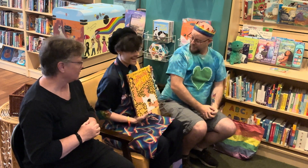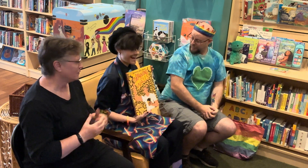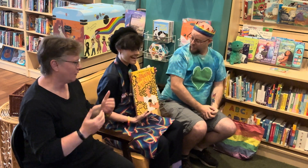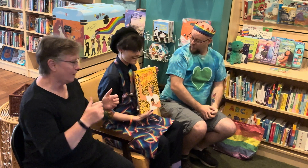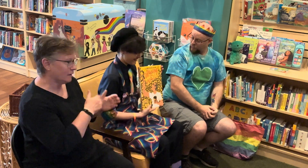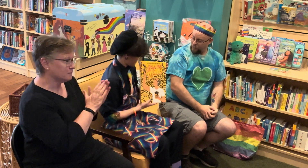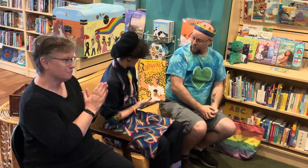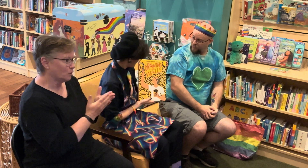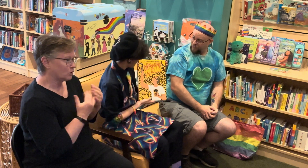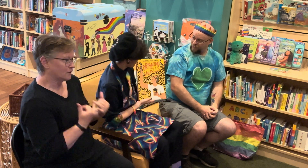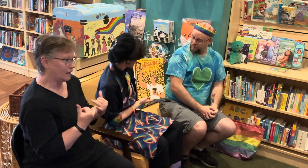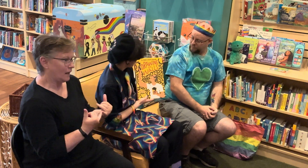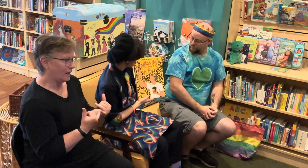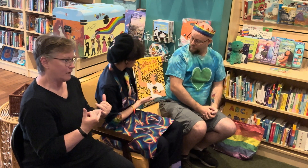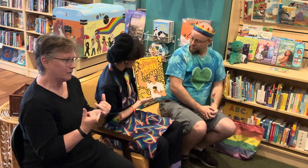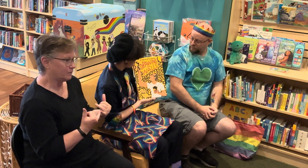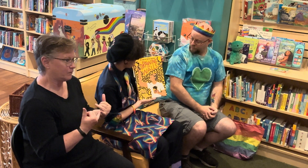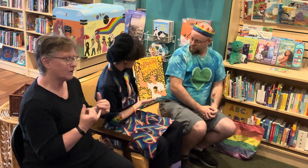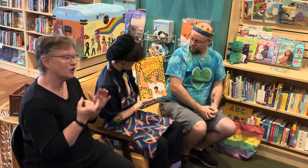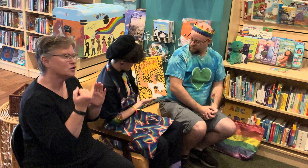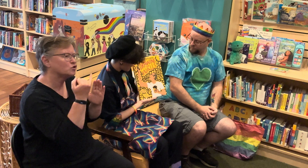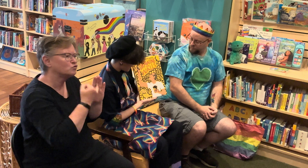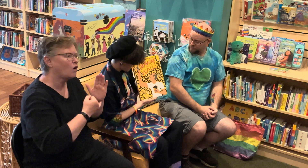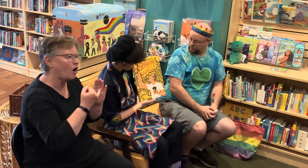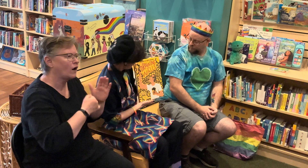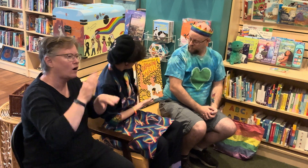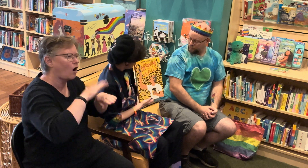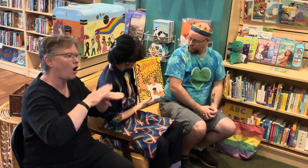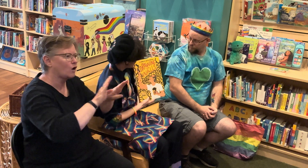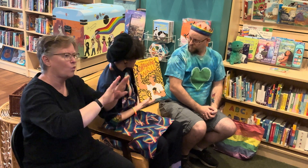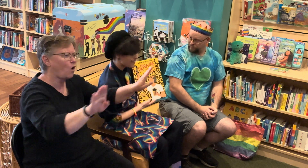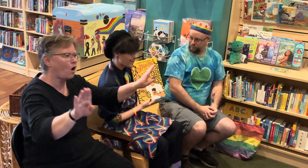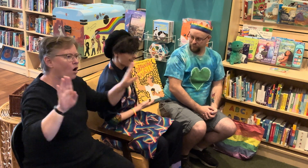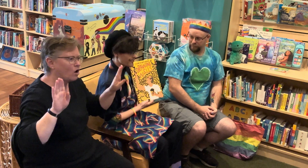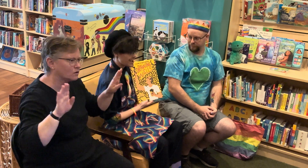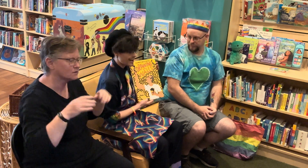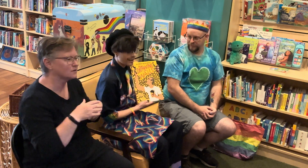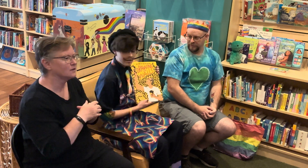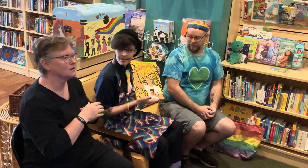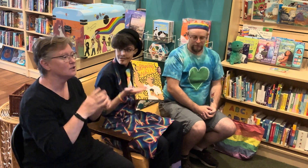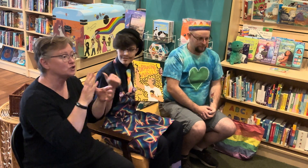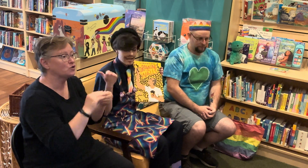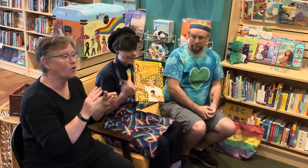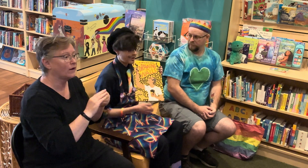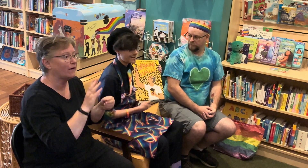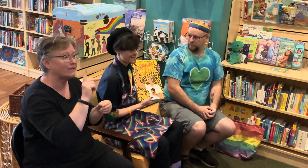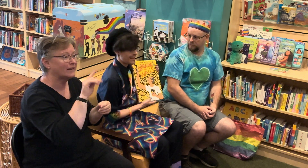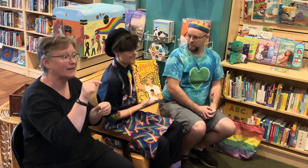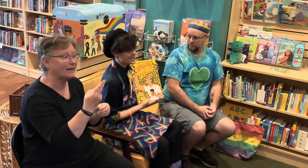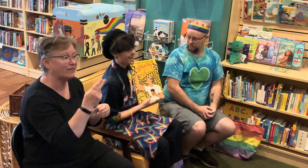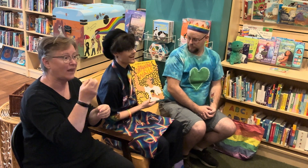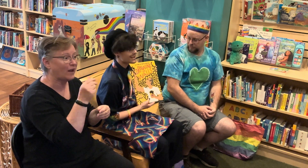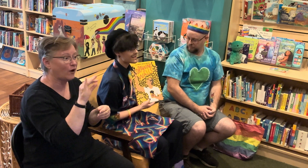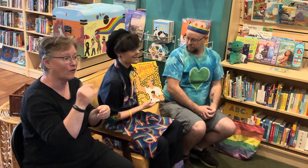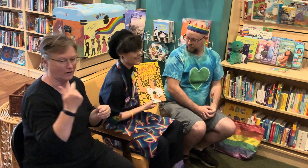today. It is Drawing on Walls. It is a story of Keith Haring, the same artist that Miss Cali's